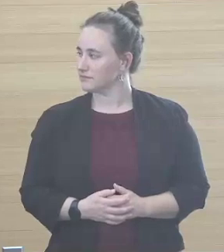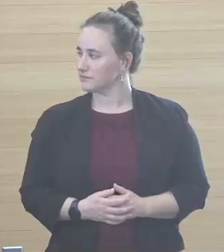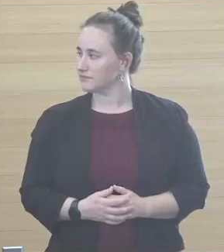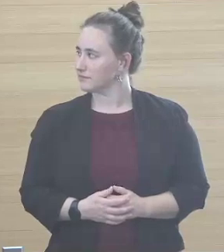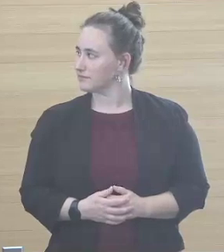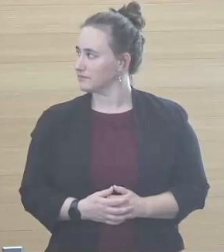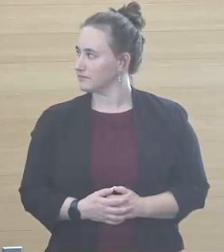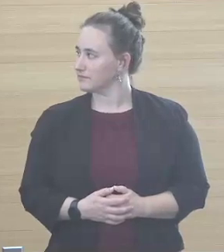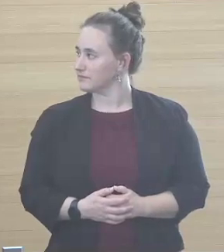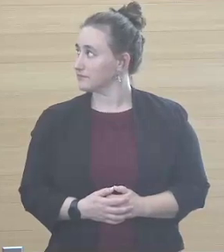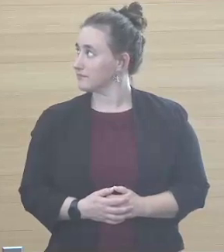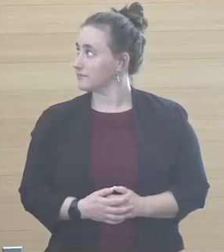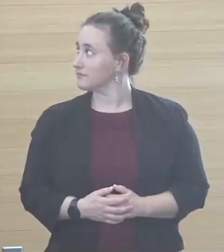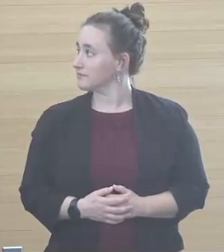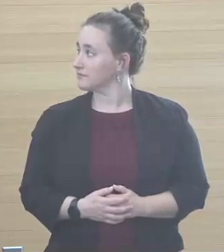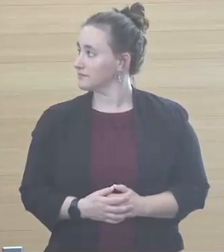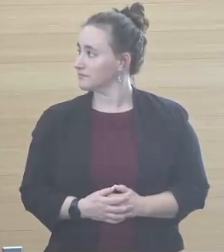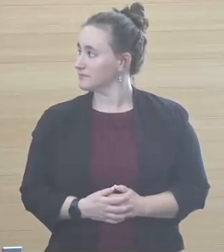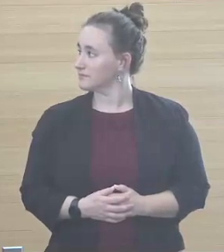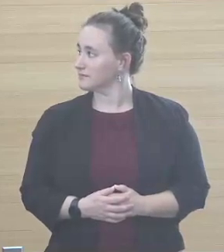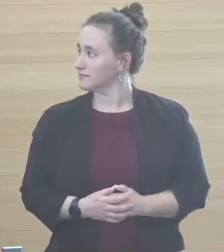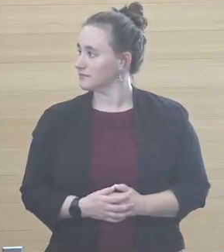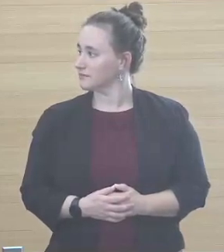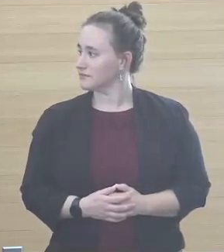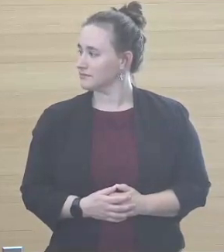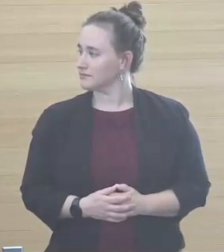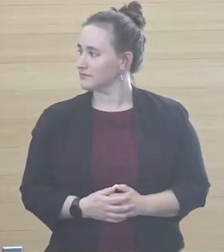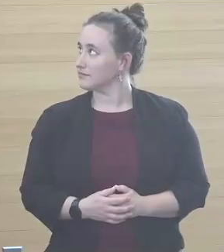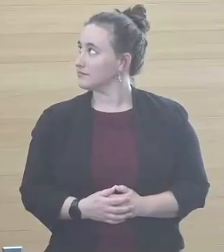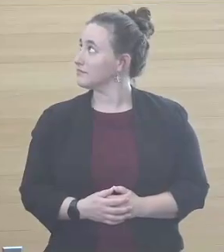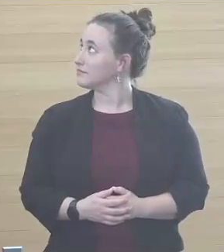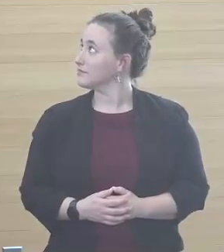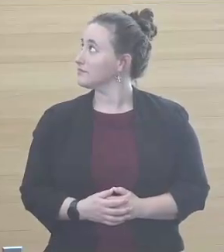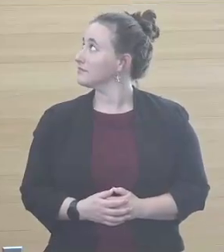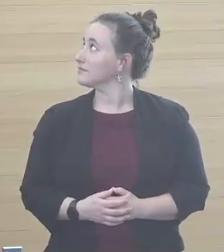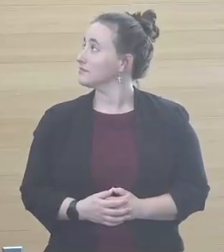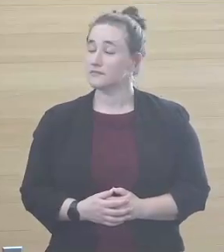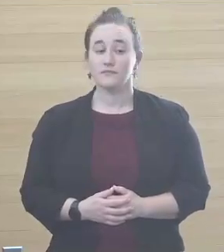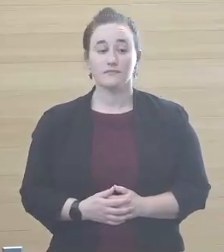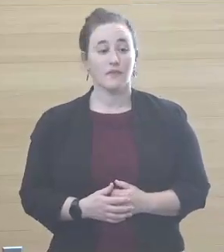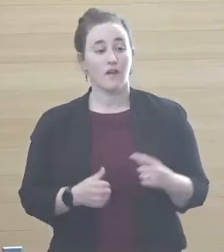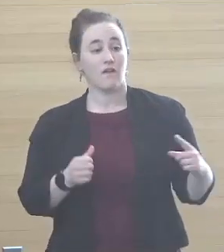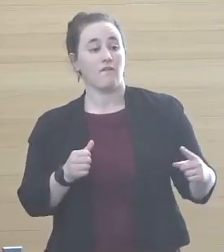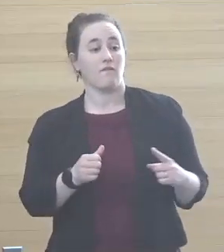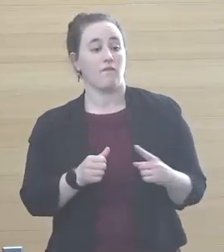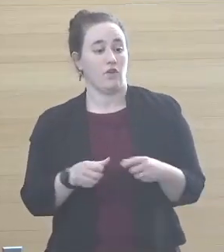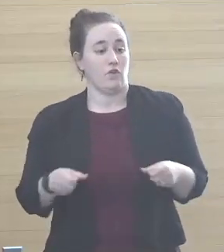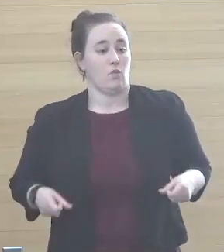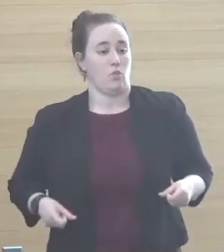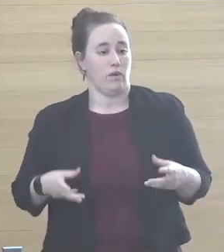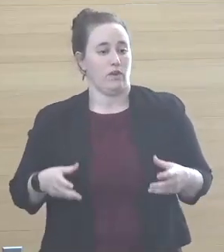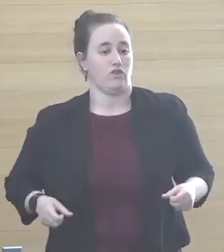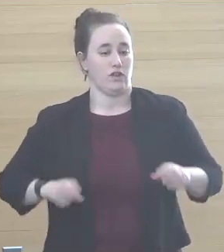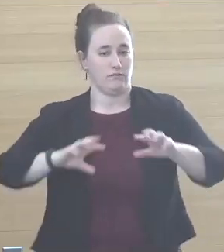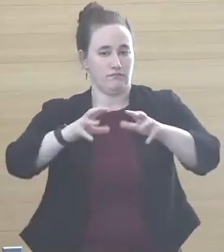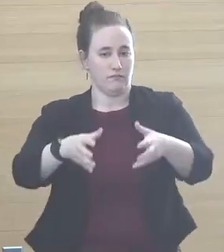Oh, oh, oh, sorry. The first wheelchair division in a major marathon